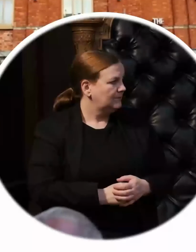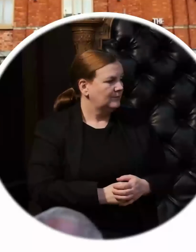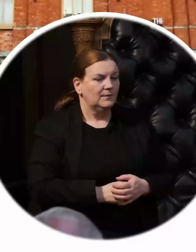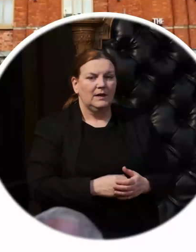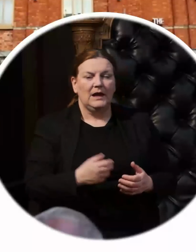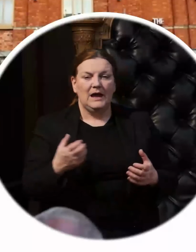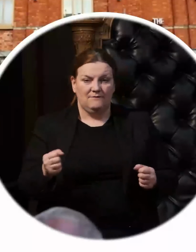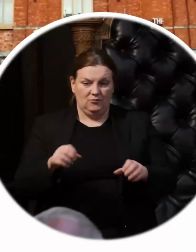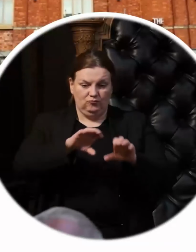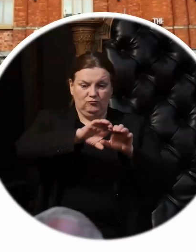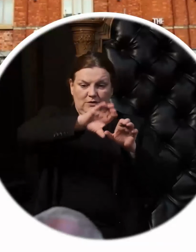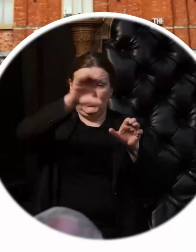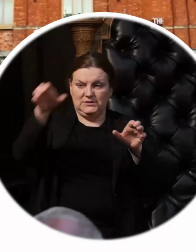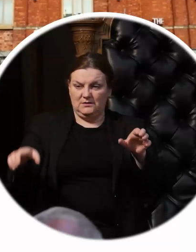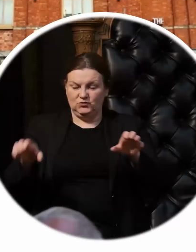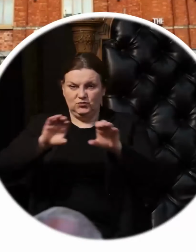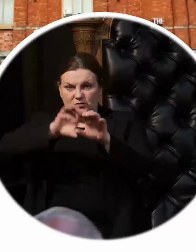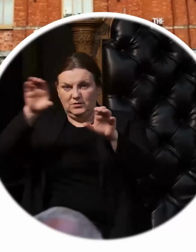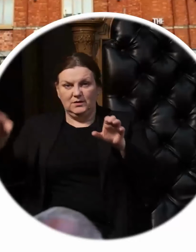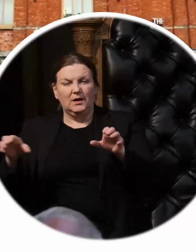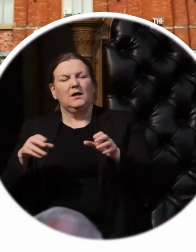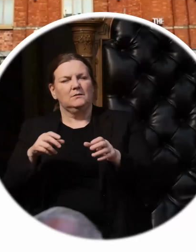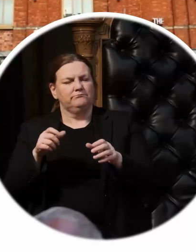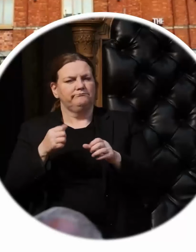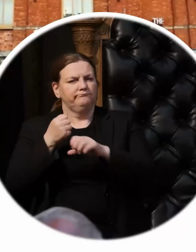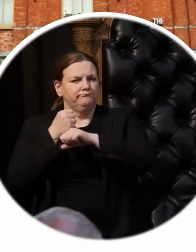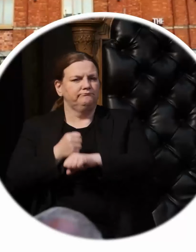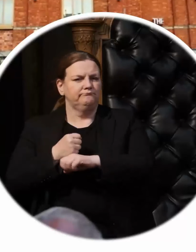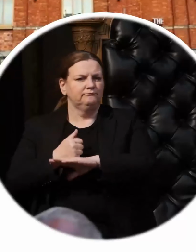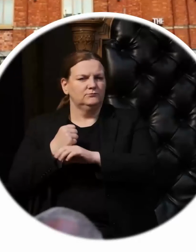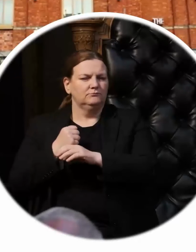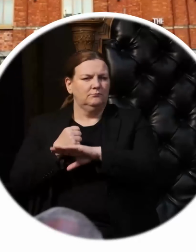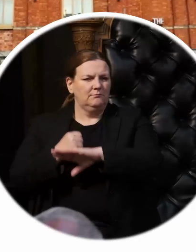has its basis in Italian architecture, which of course is the front of the station.